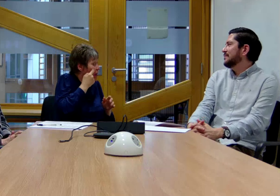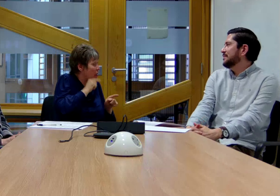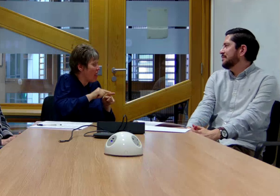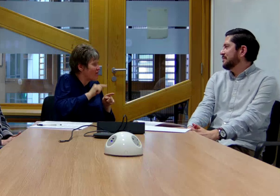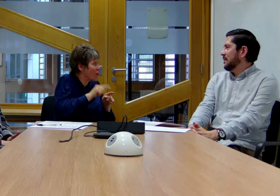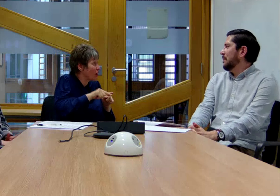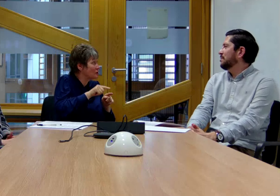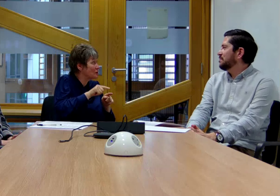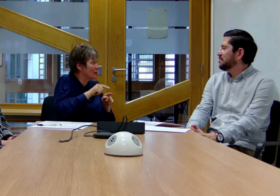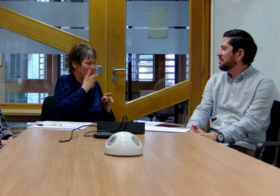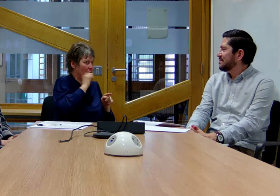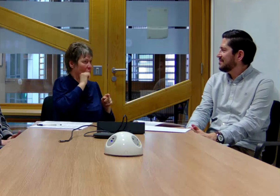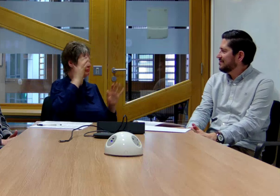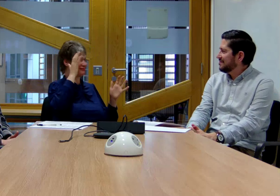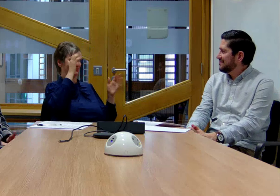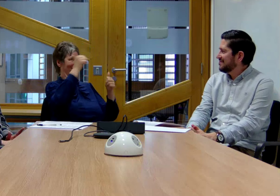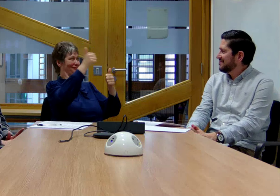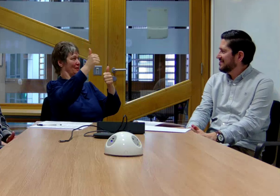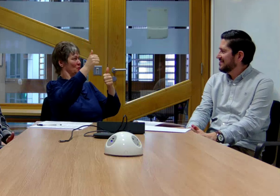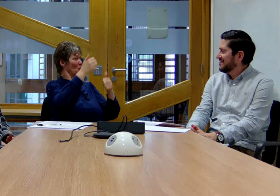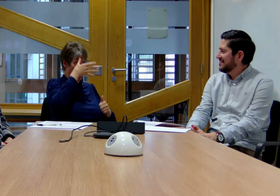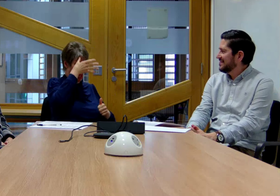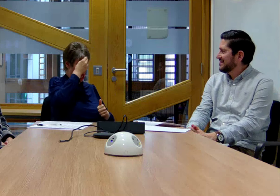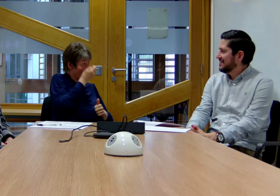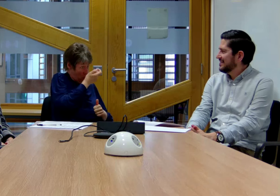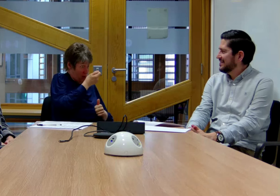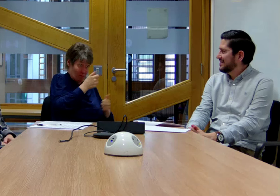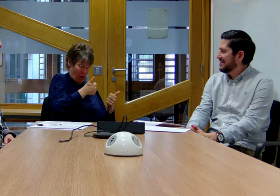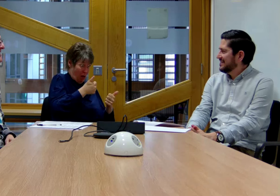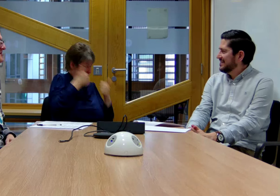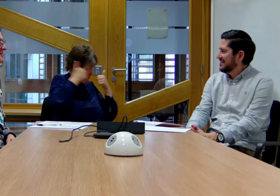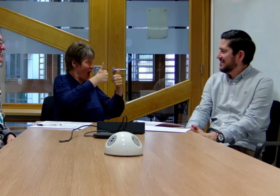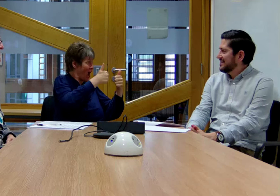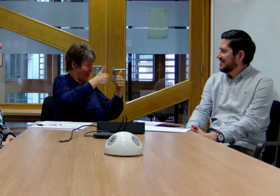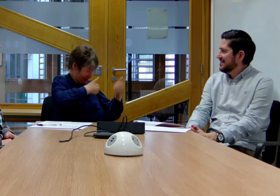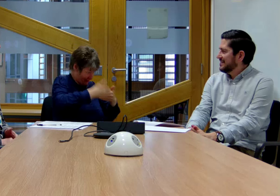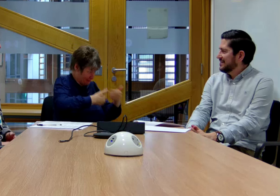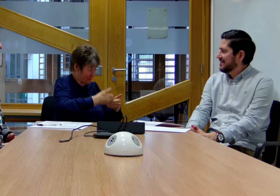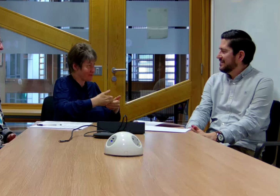like if you make a wee bit of effort. So if you want to learn just a wee bit that's fine because if you learn